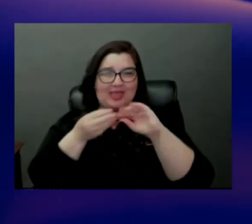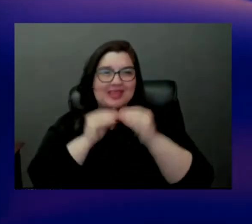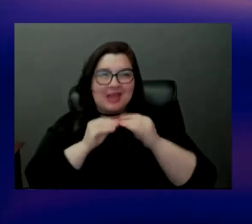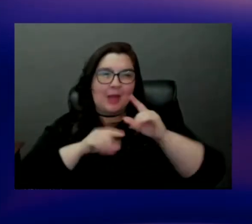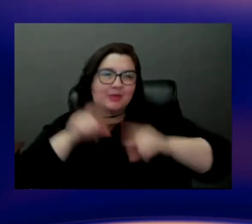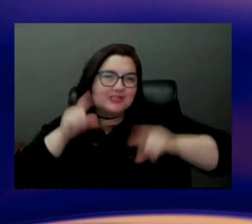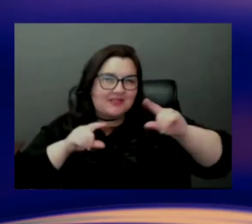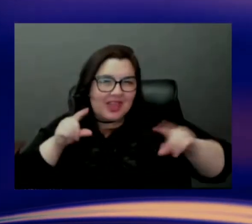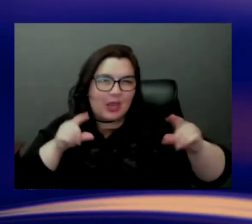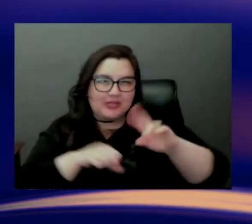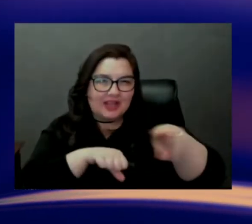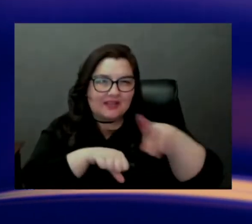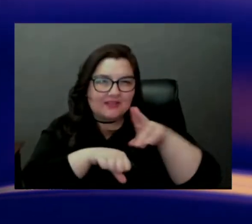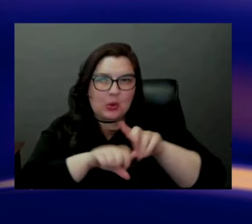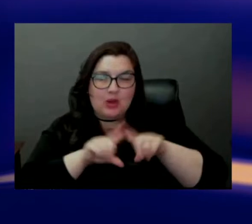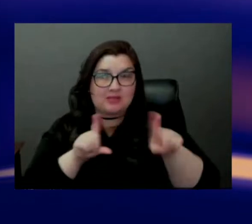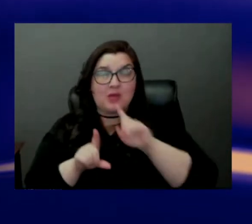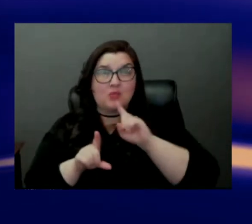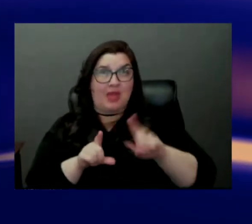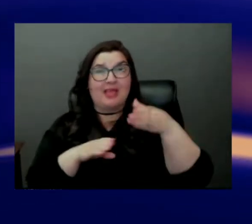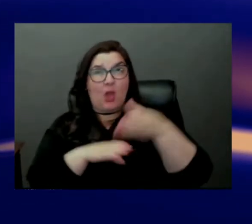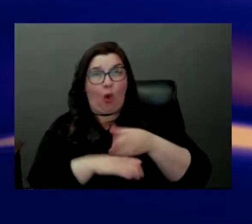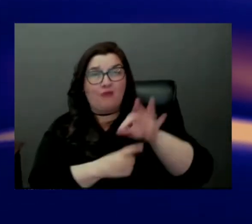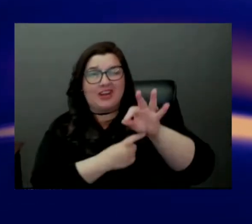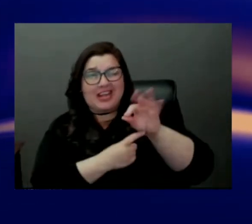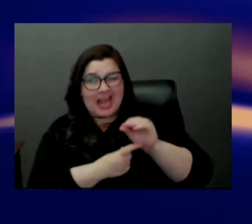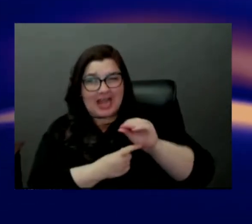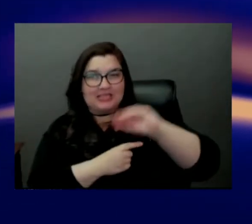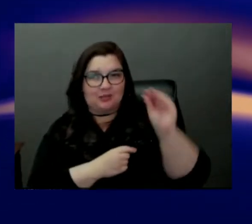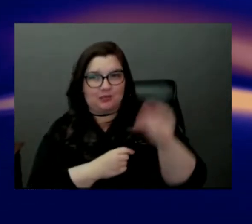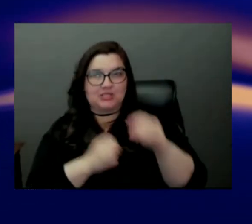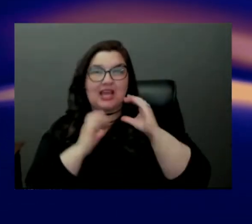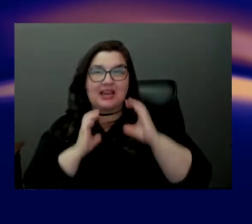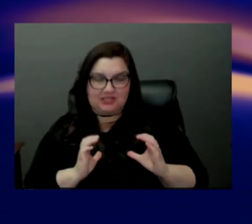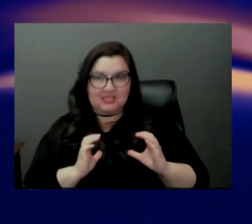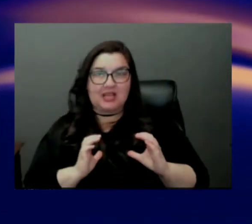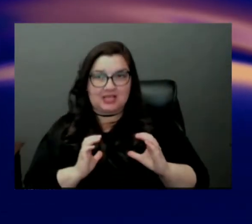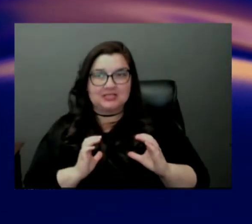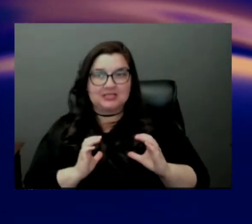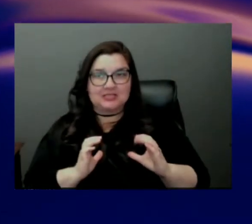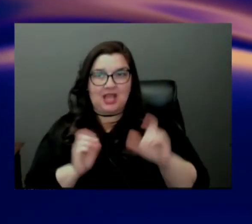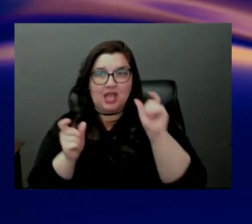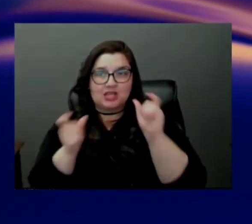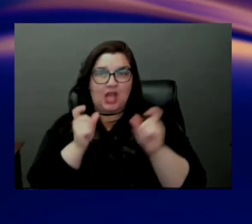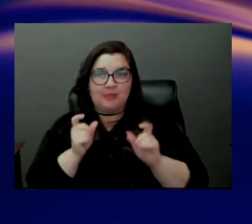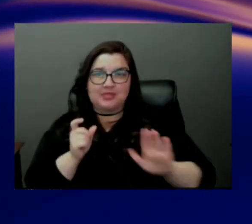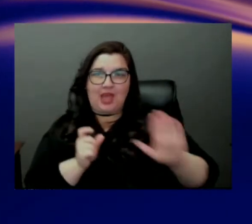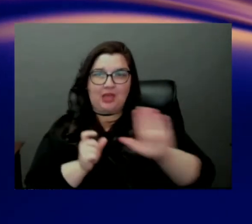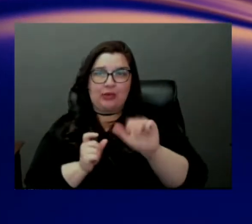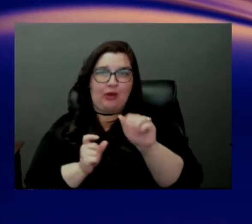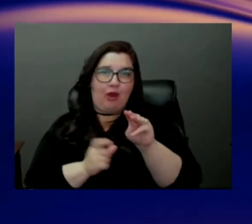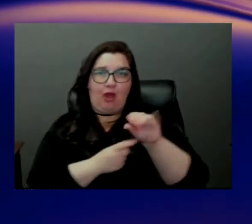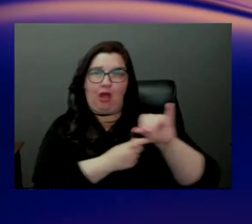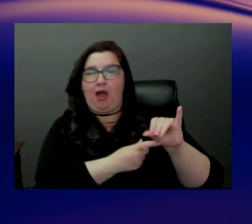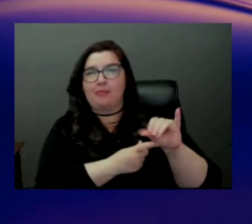but we see over 90% of our customers, in some way or other are customize our army. They may want to change some things that happen